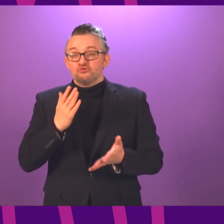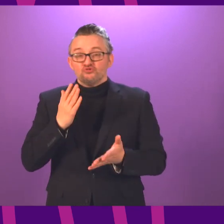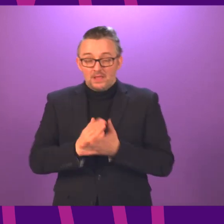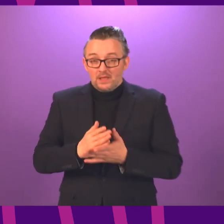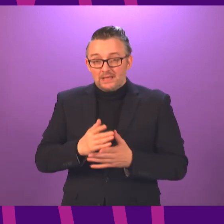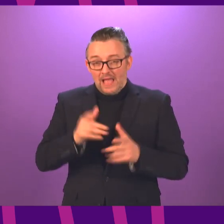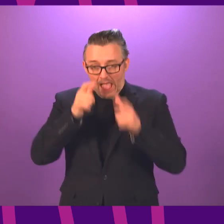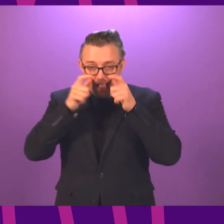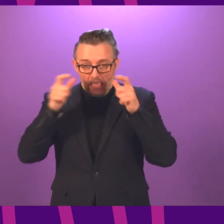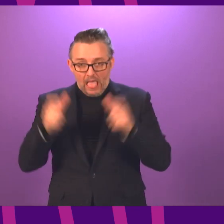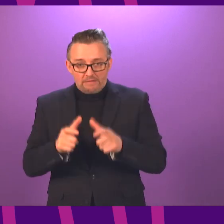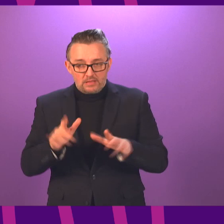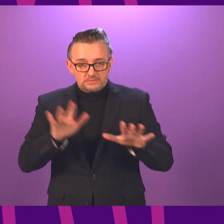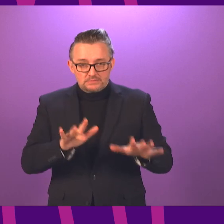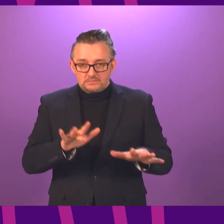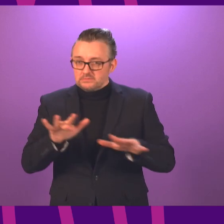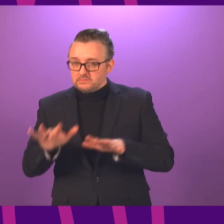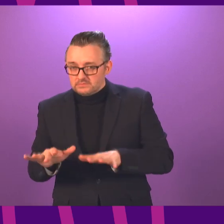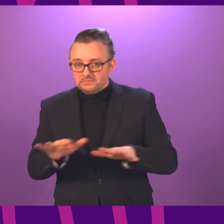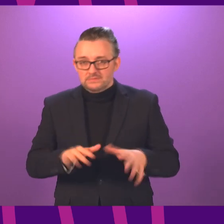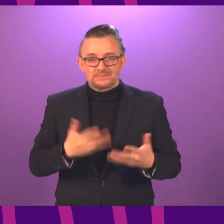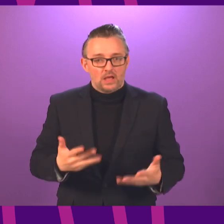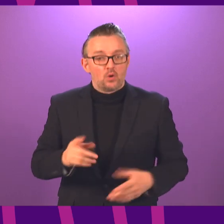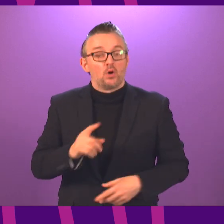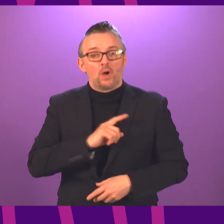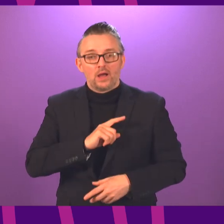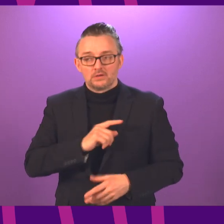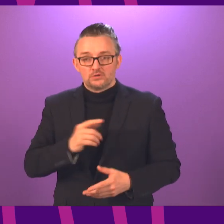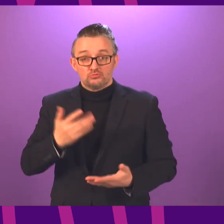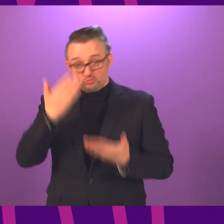because we do not have the ability to say anything with certainty. However, if we suddenly